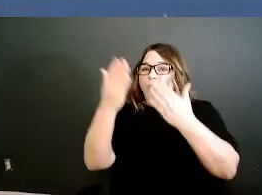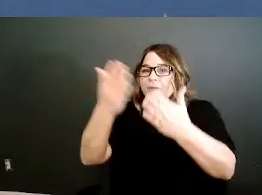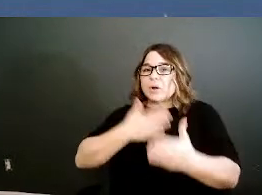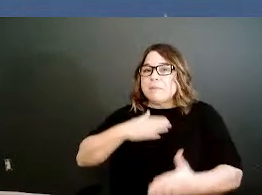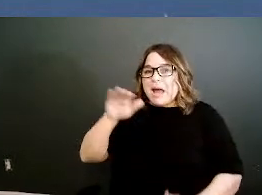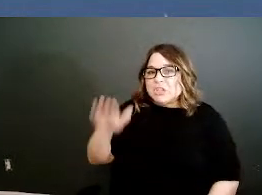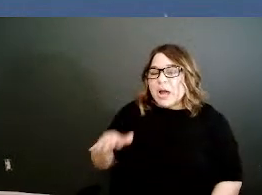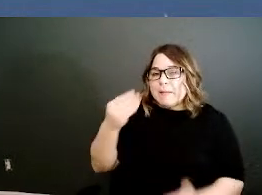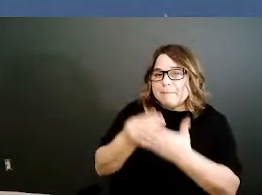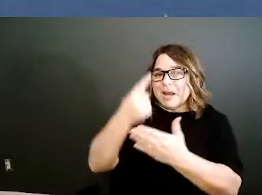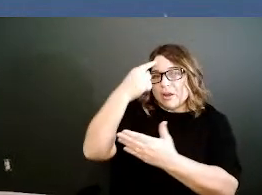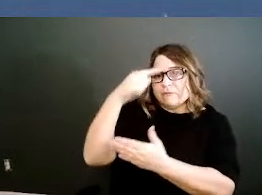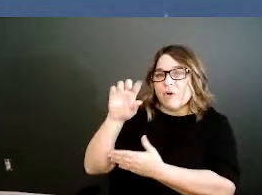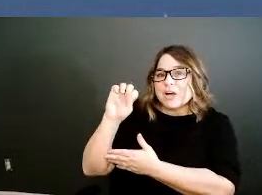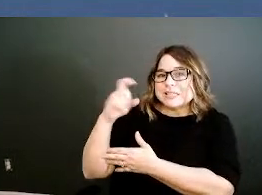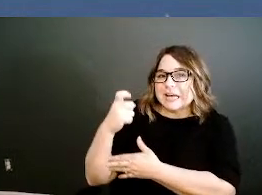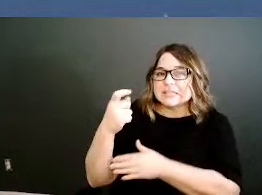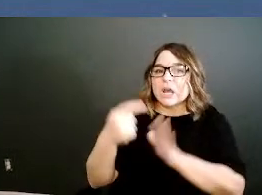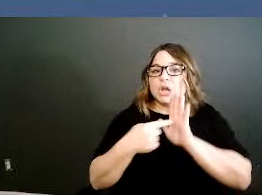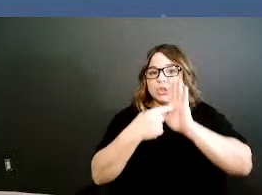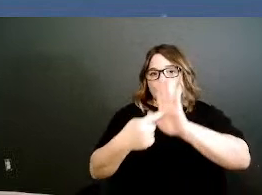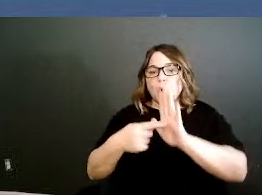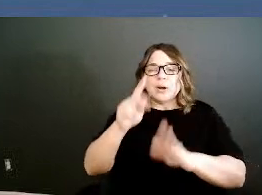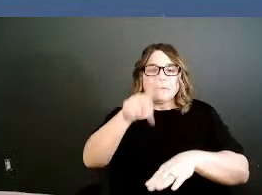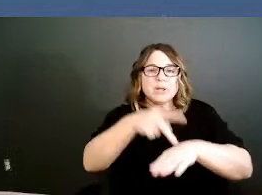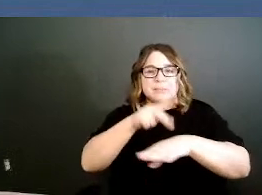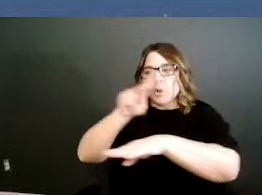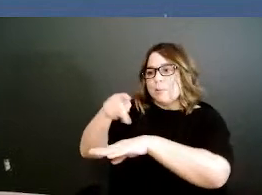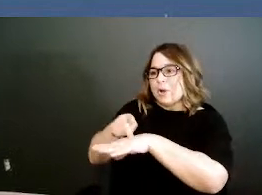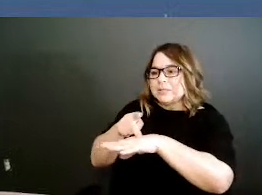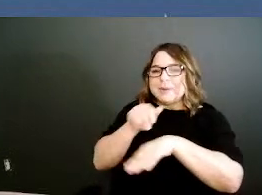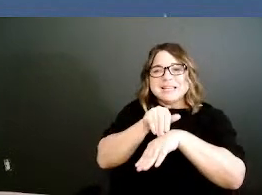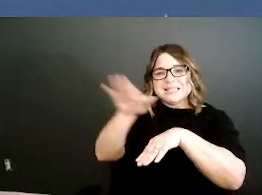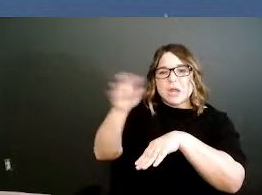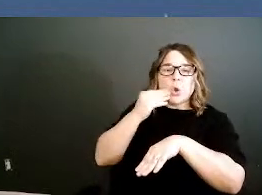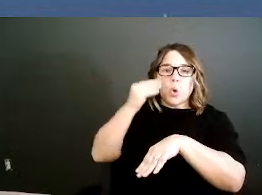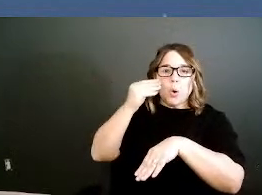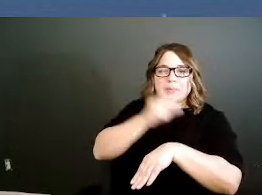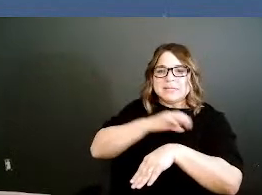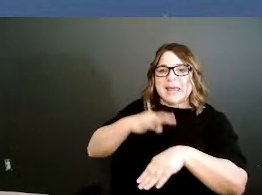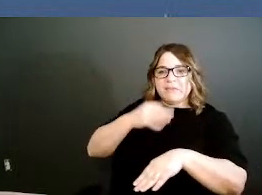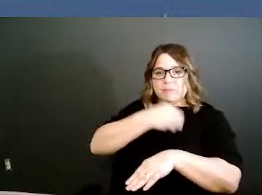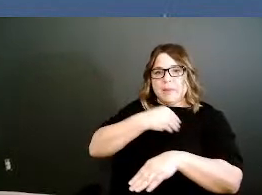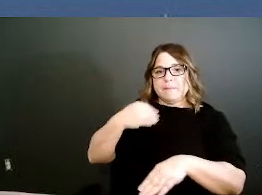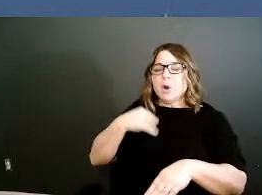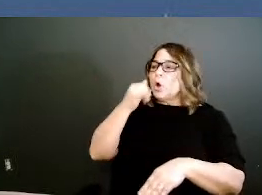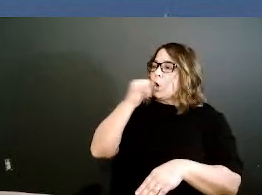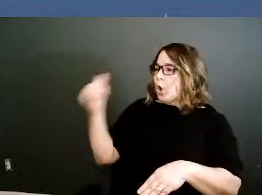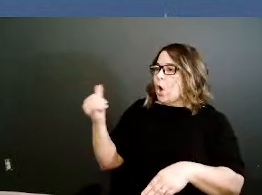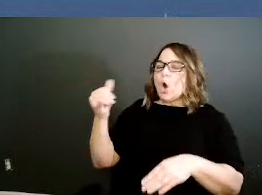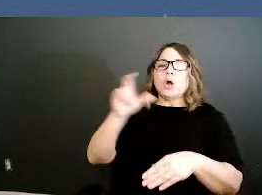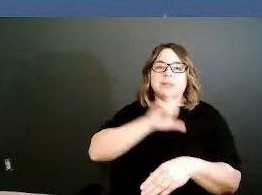WE CALLED BACK. AND WE WERE TOLD TO GO TO THE POLICE STATION TOGETHER ON MONDAY TOGETHER. I STILL HAVEN'T GOTTEN